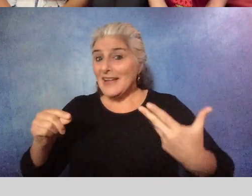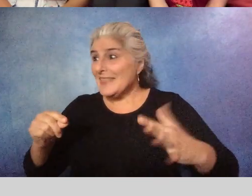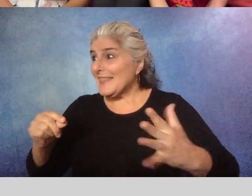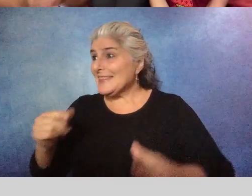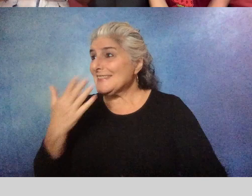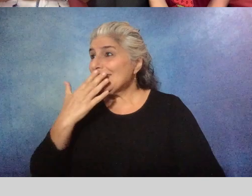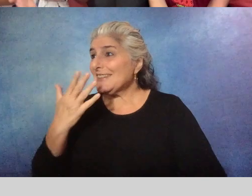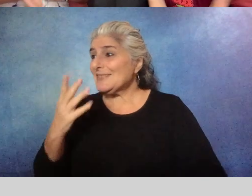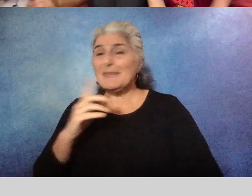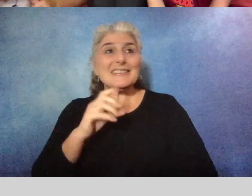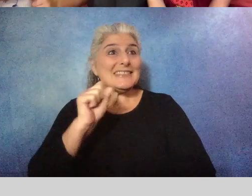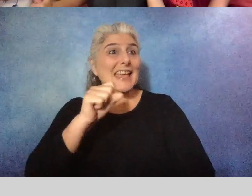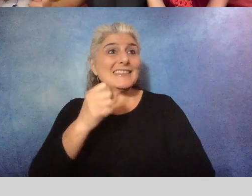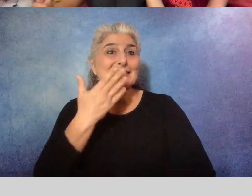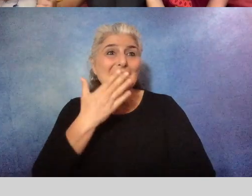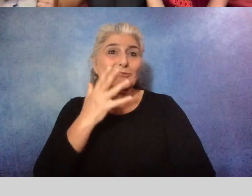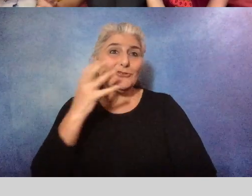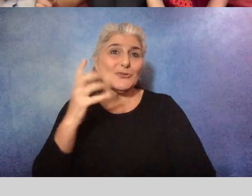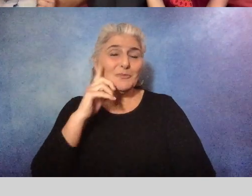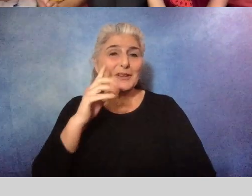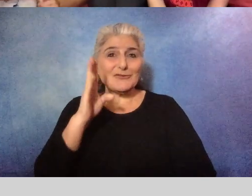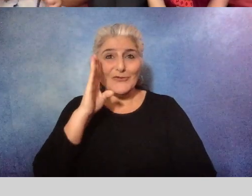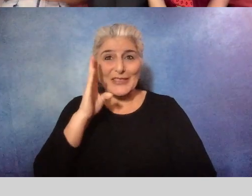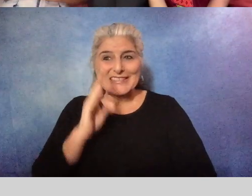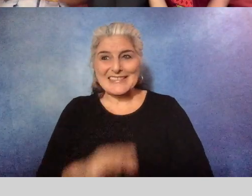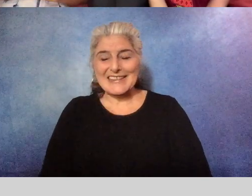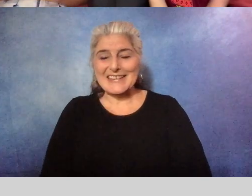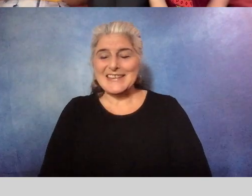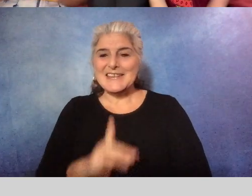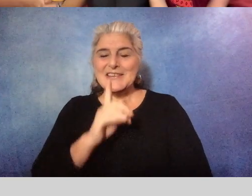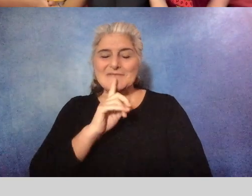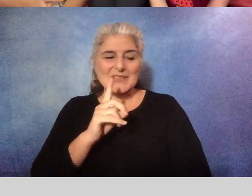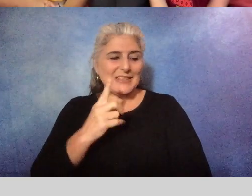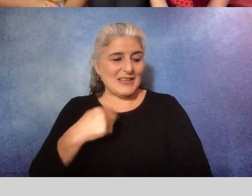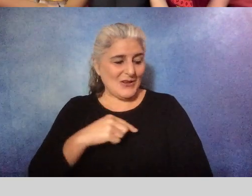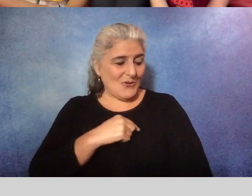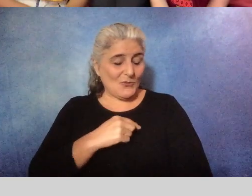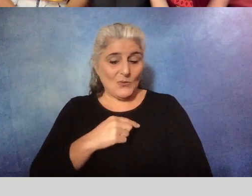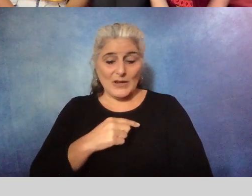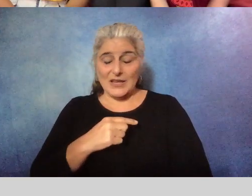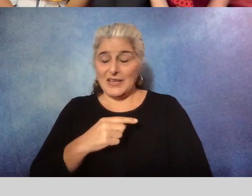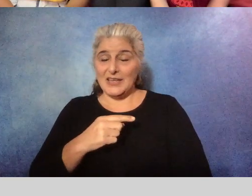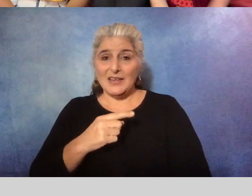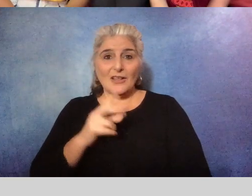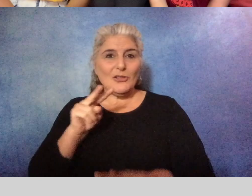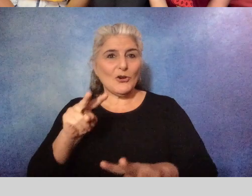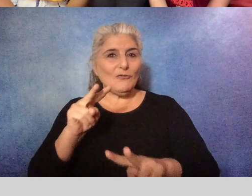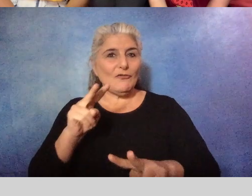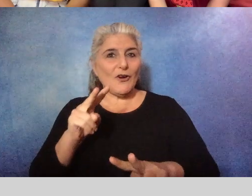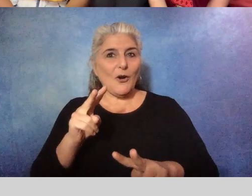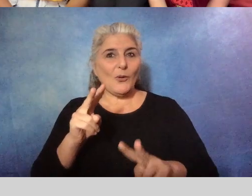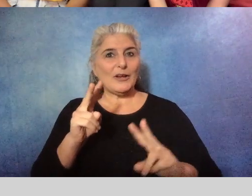[Dani] Yeah. So thank you for listening. We would really like to talk to you